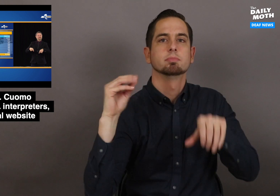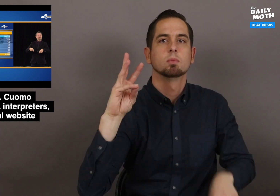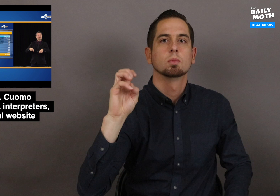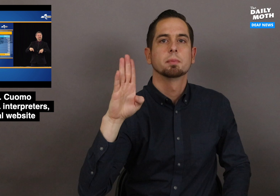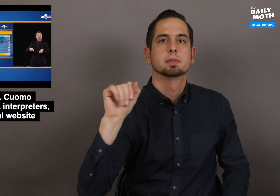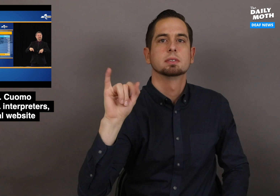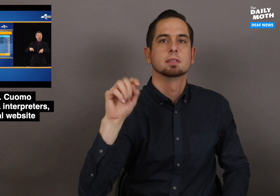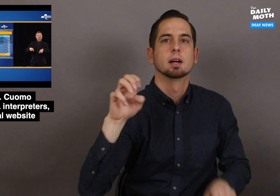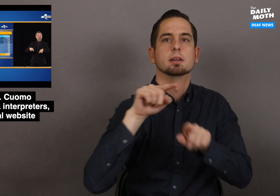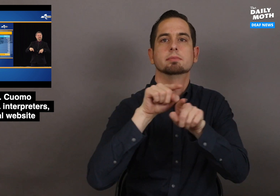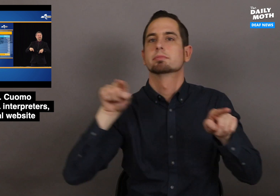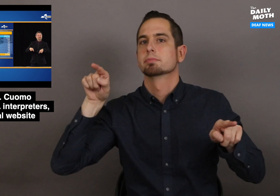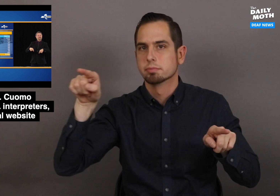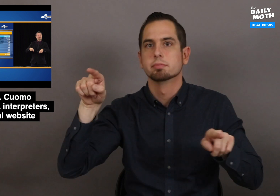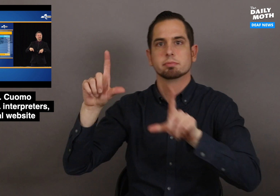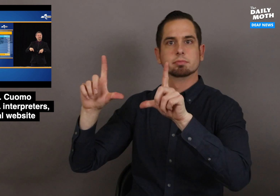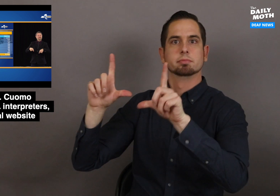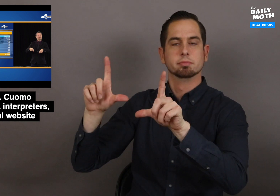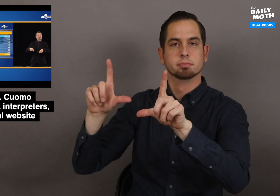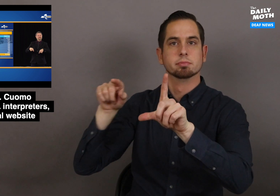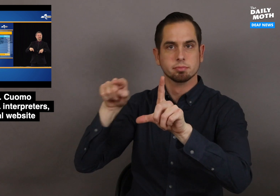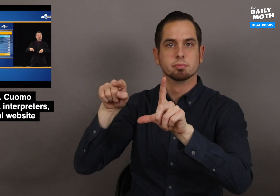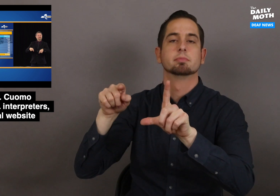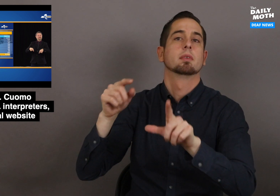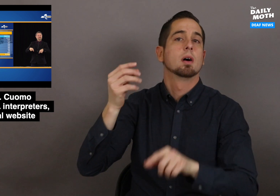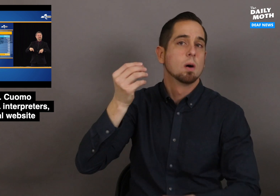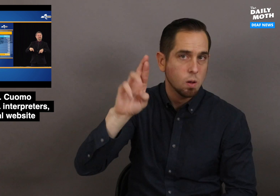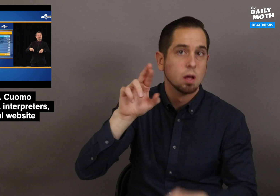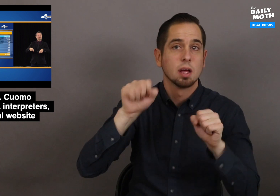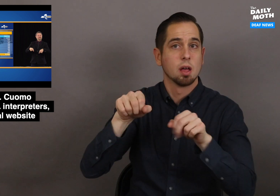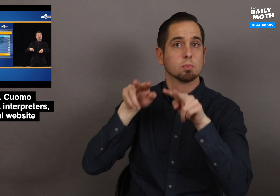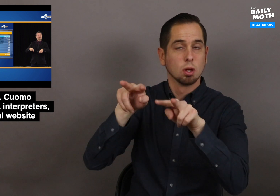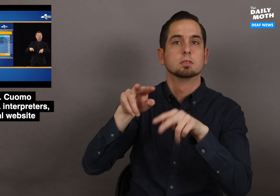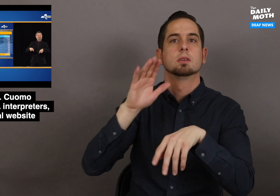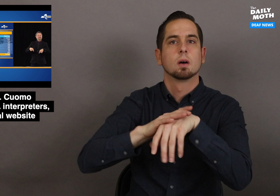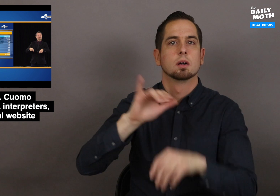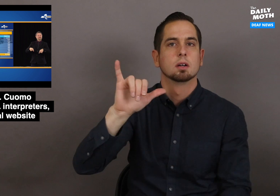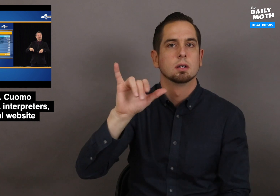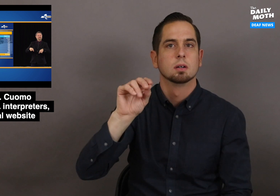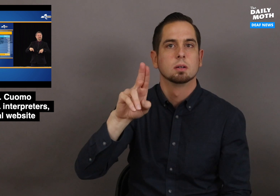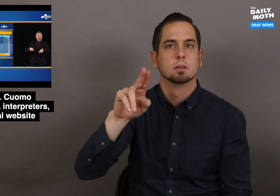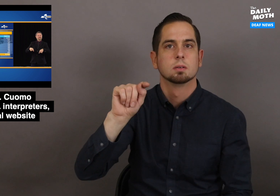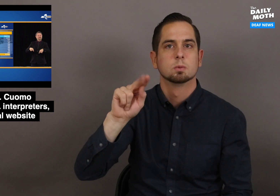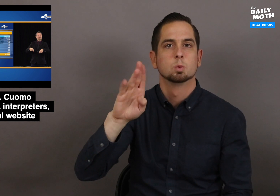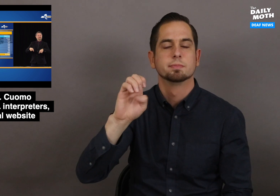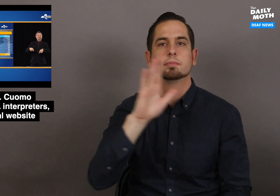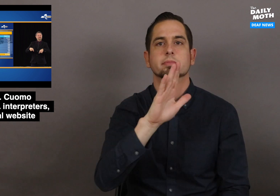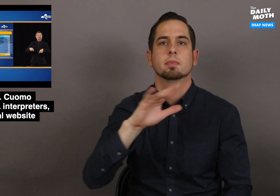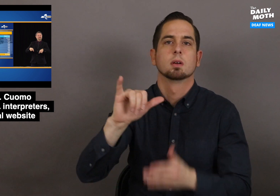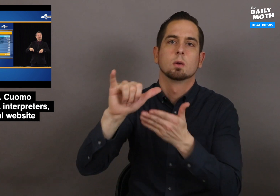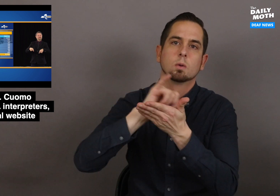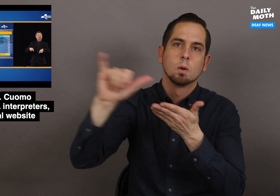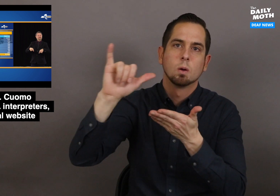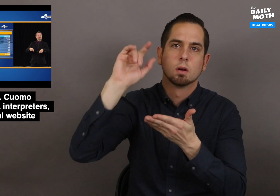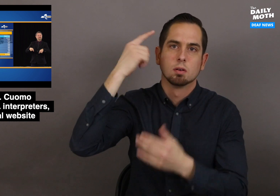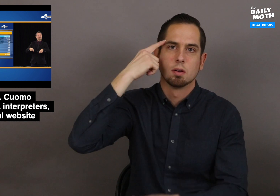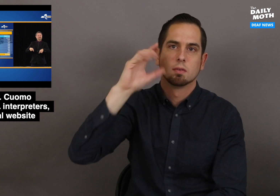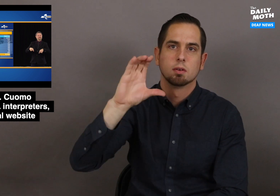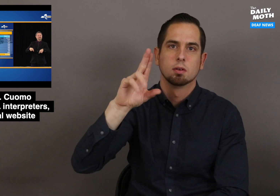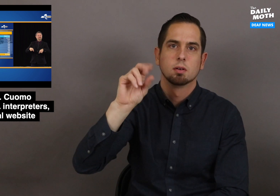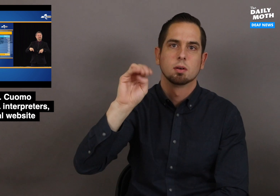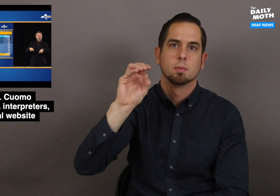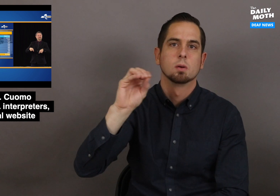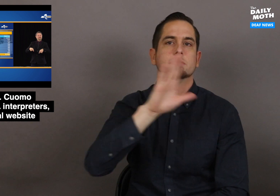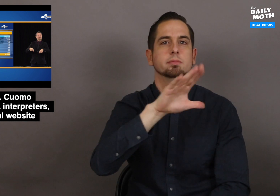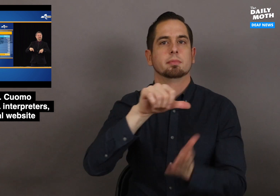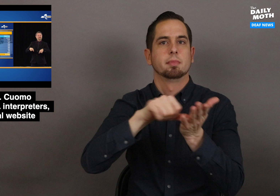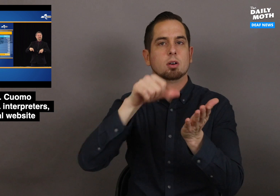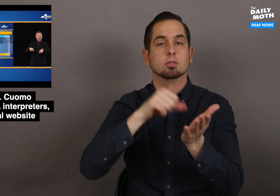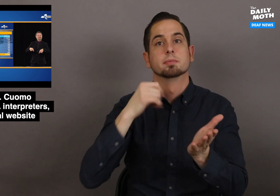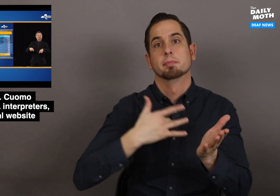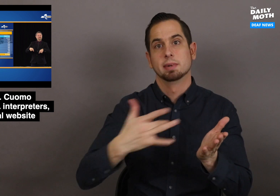external website or on the @NYGovCuomo YouTube page,